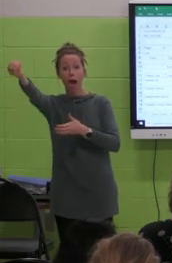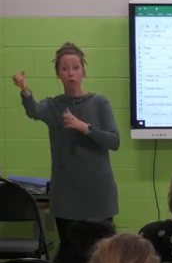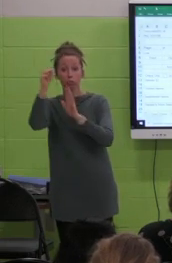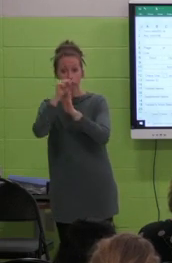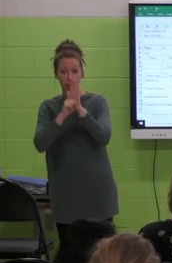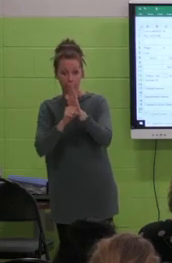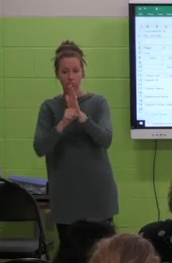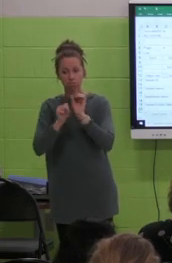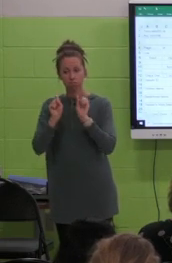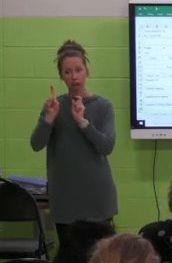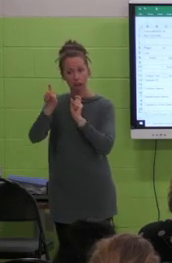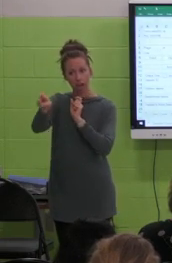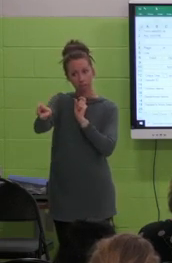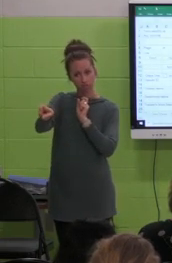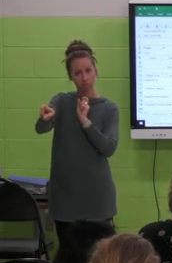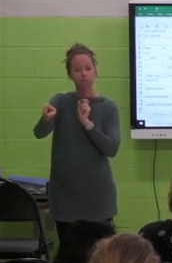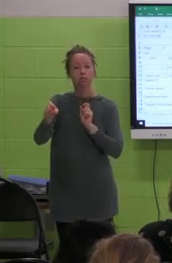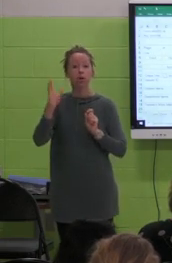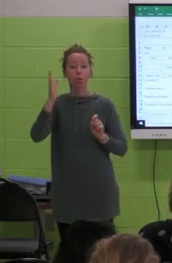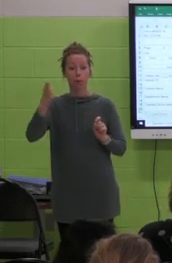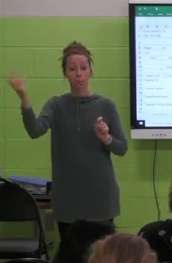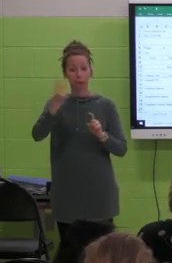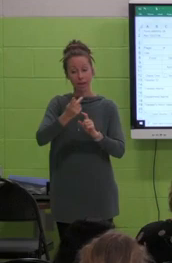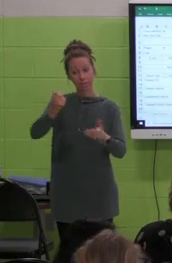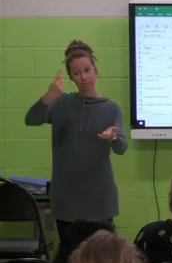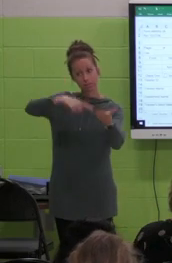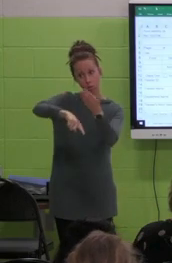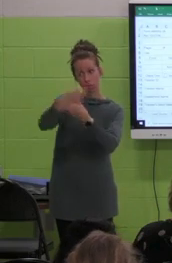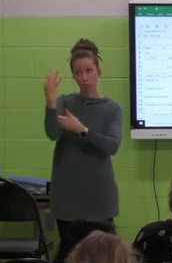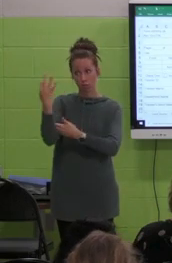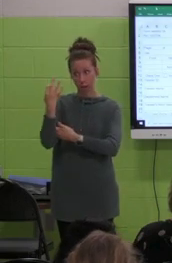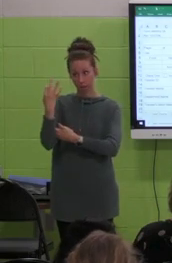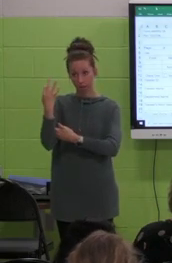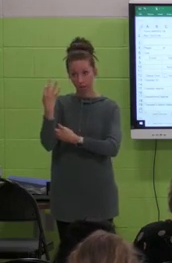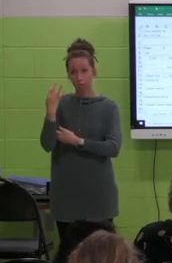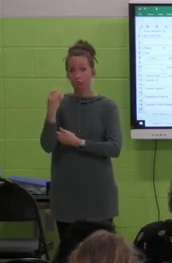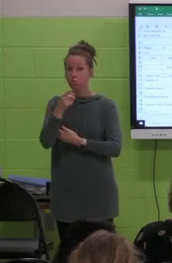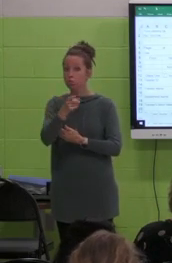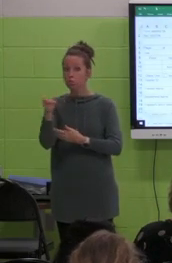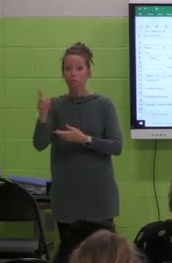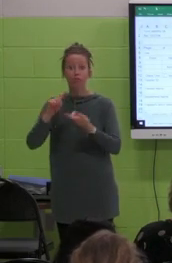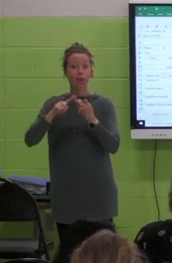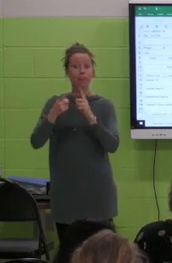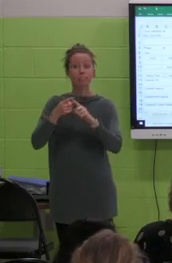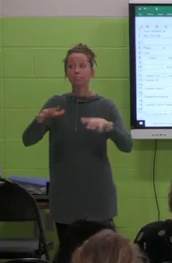to her about that she'll also be back next Friday so if you have friends in the in the school that